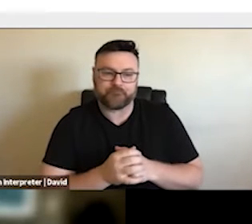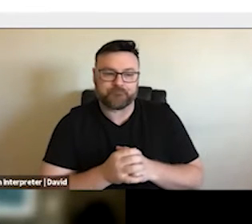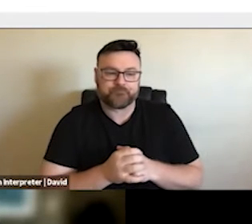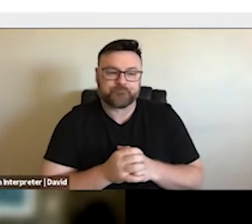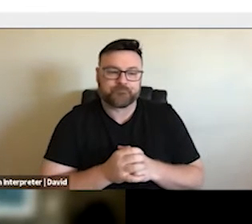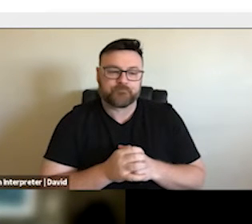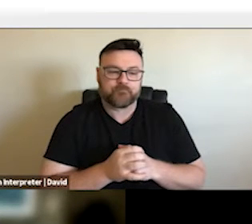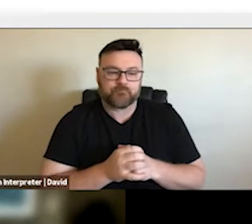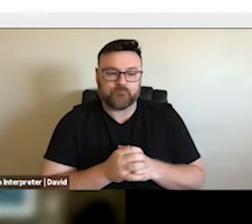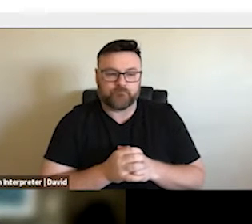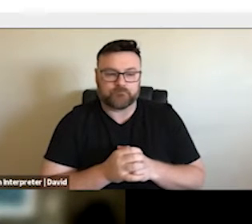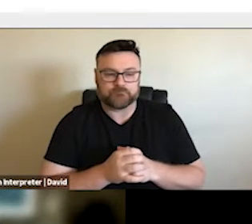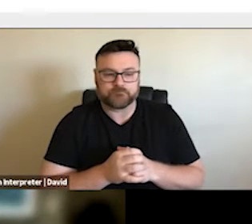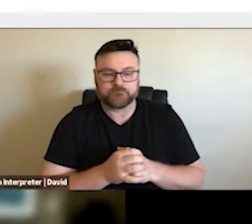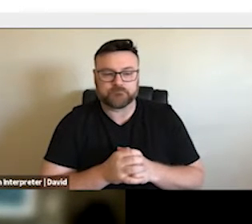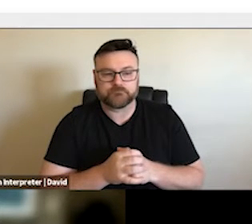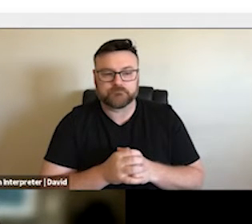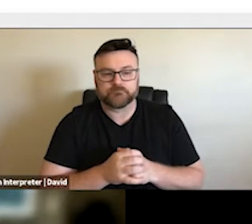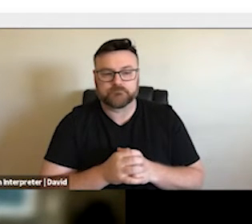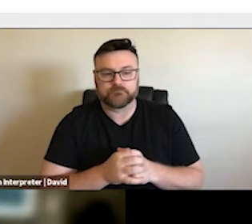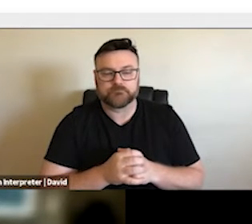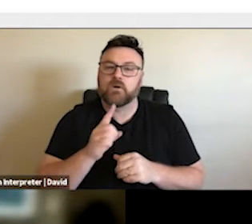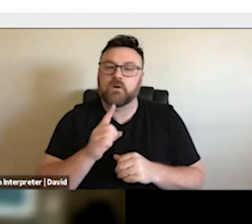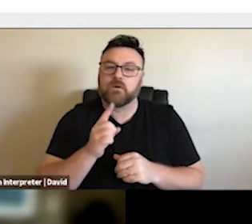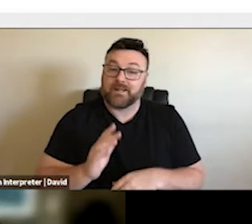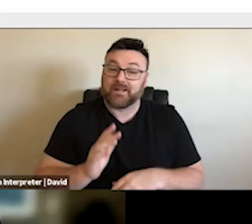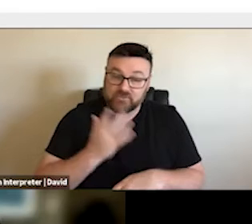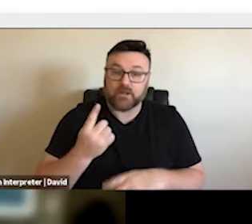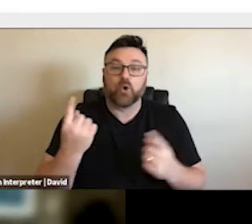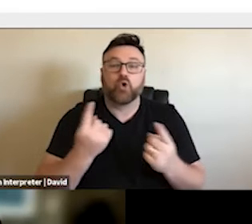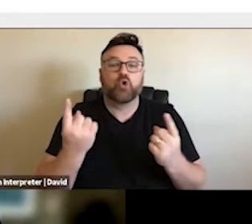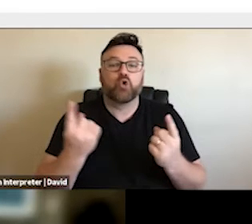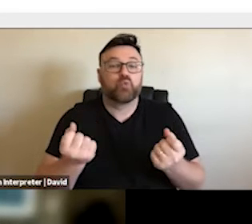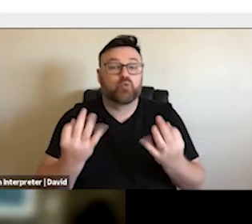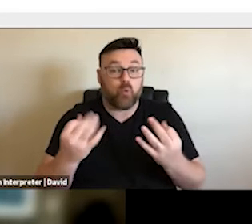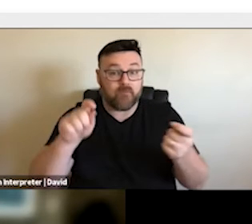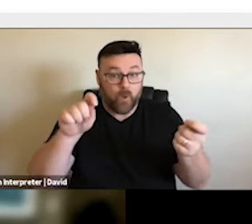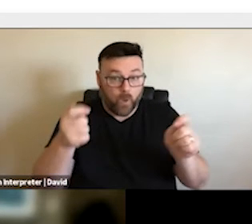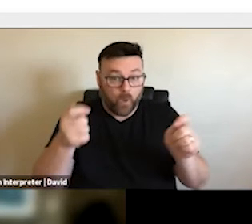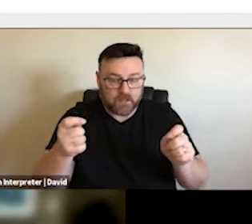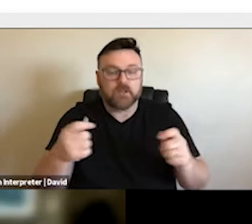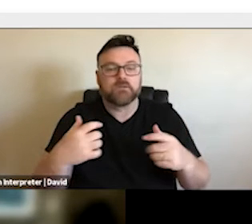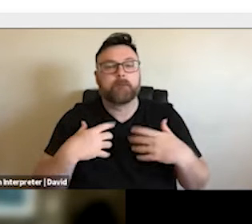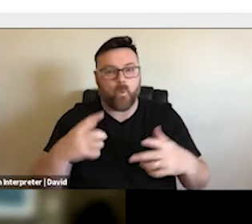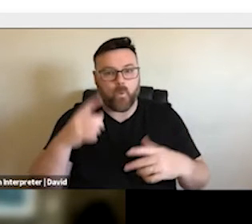actually. So, interestingly in those states that aren't in lockdown and in lockdown it's slightly